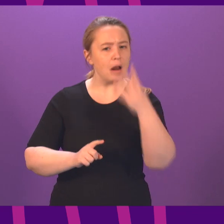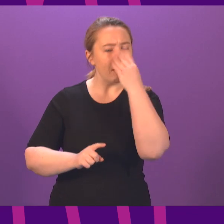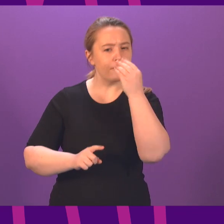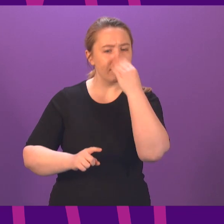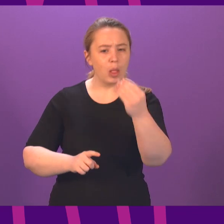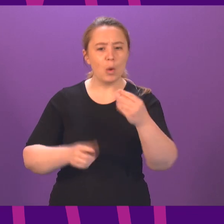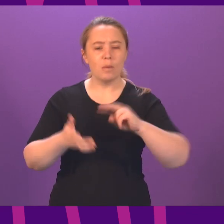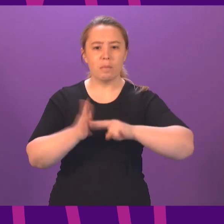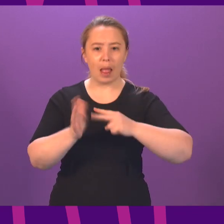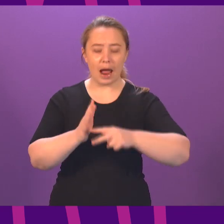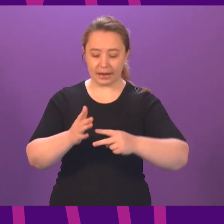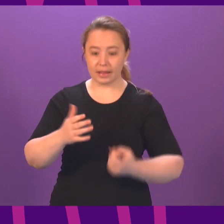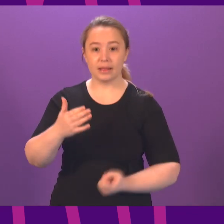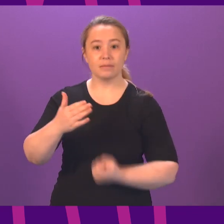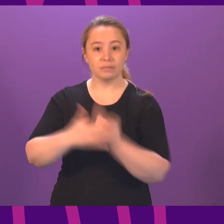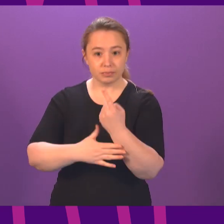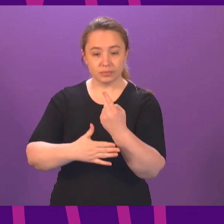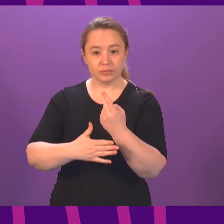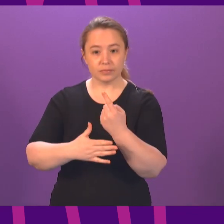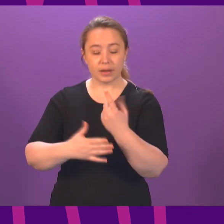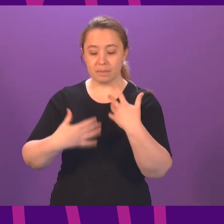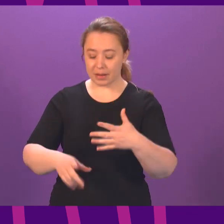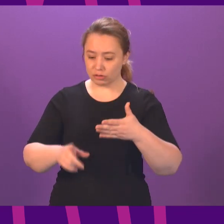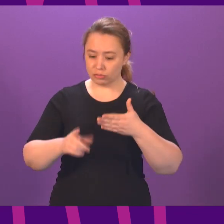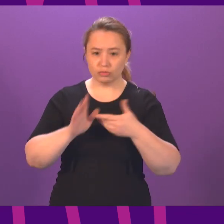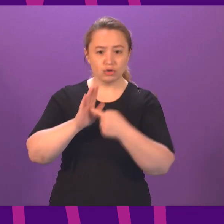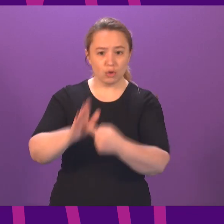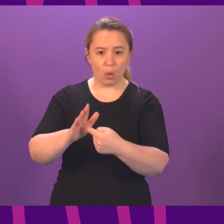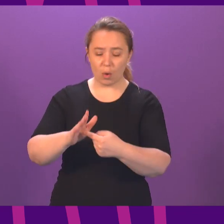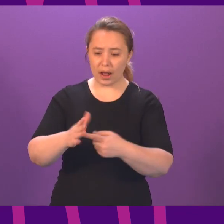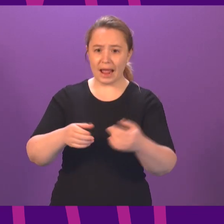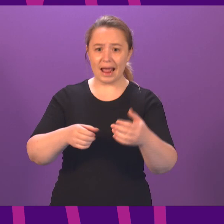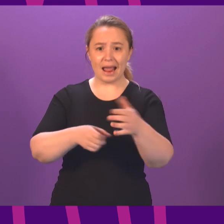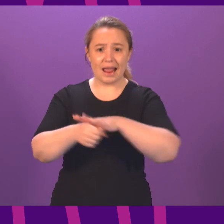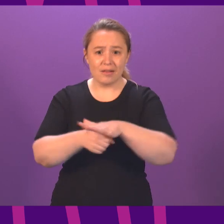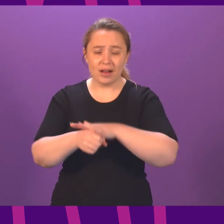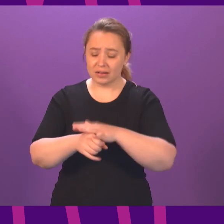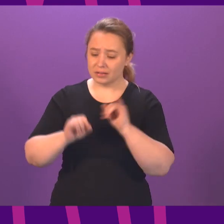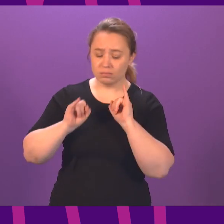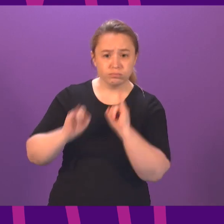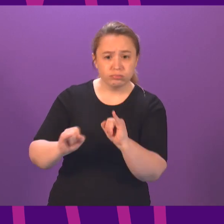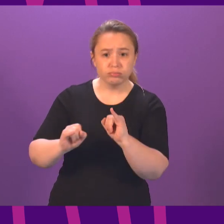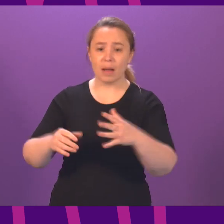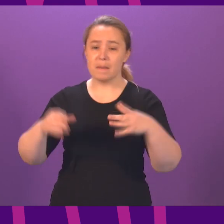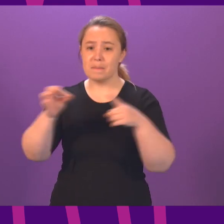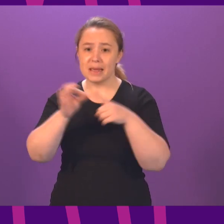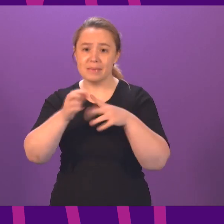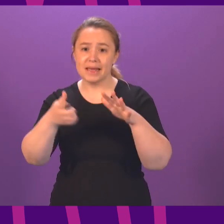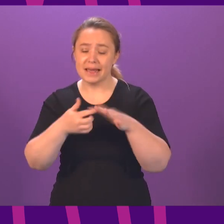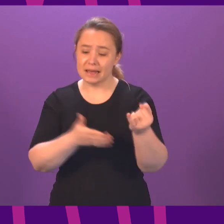carried out repeatedly highlighted vulnerabilities in PPE supplies and in social care—the very